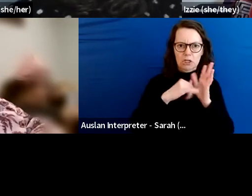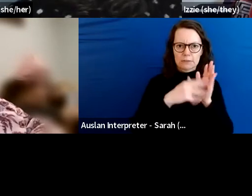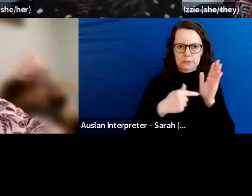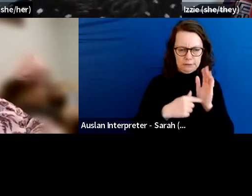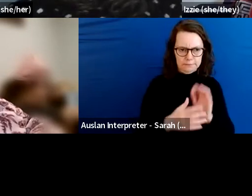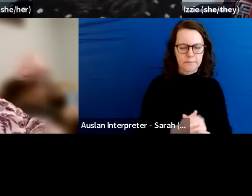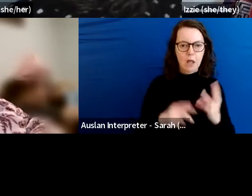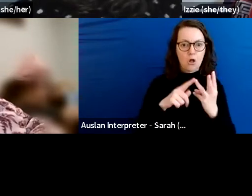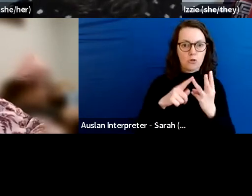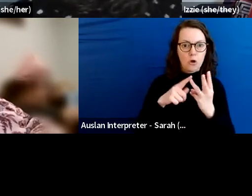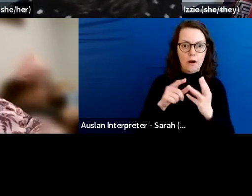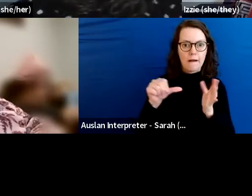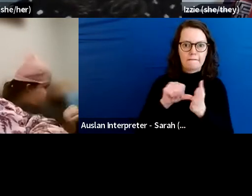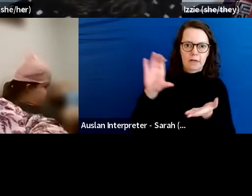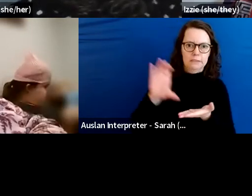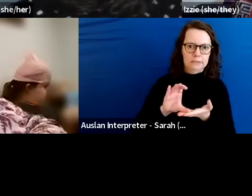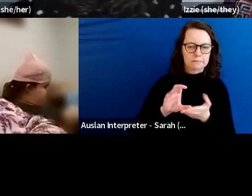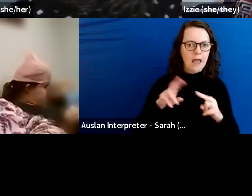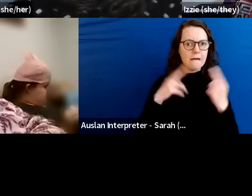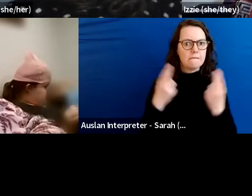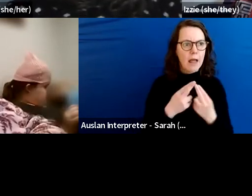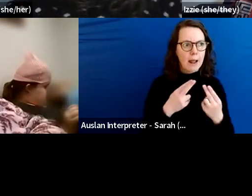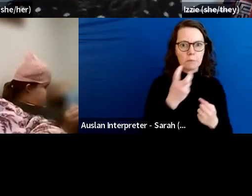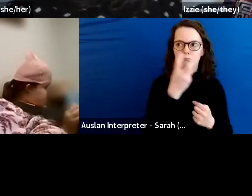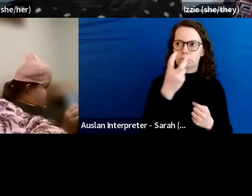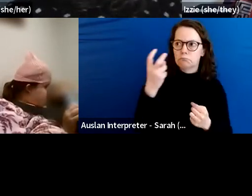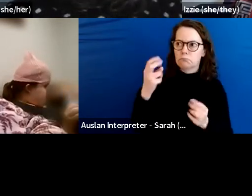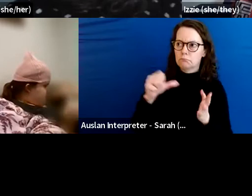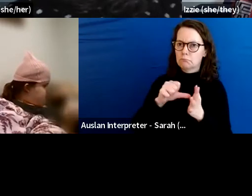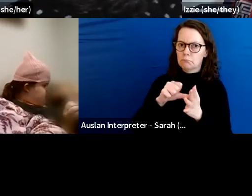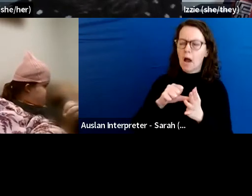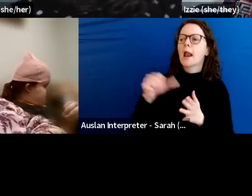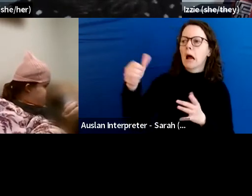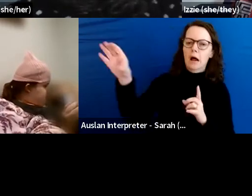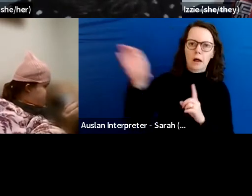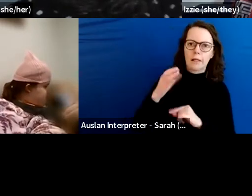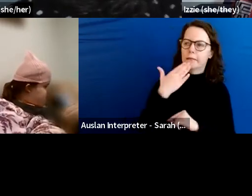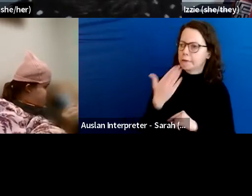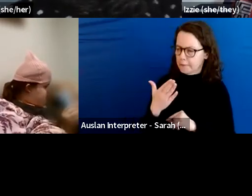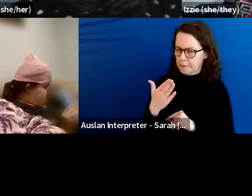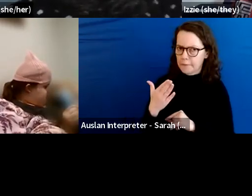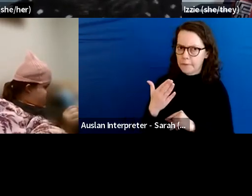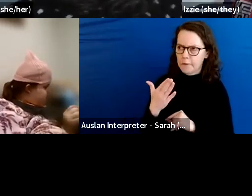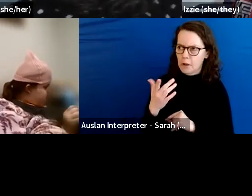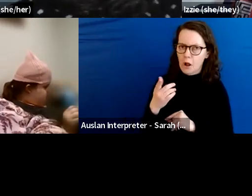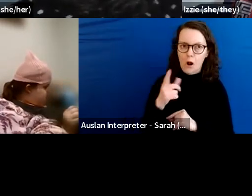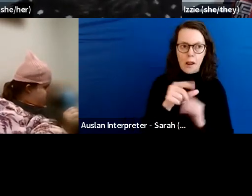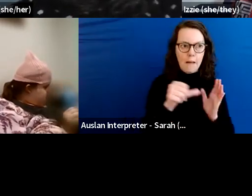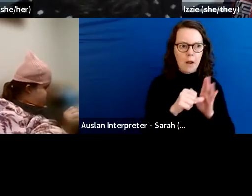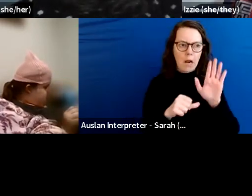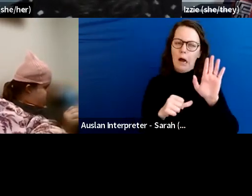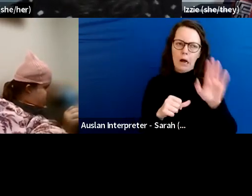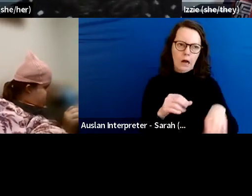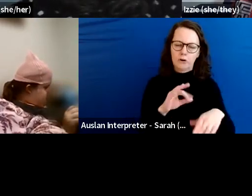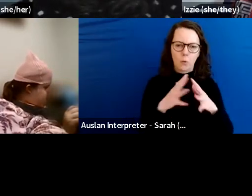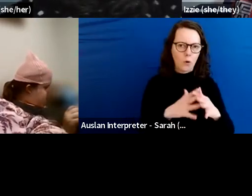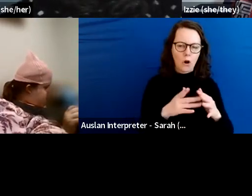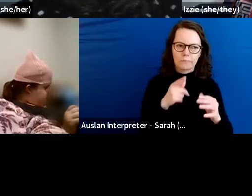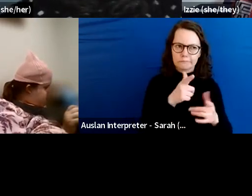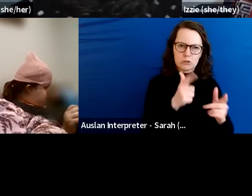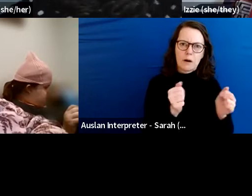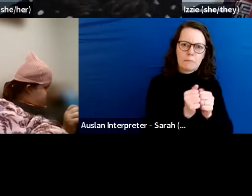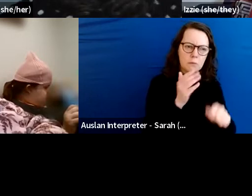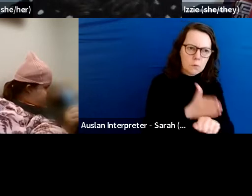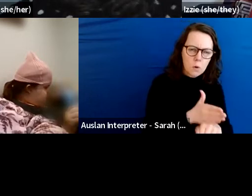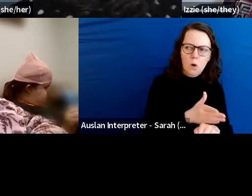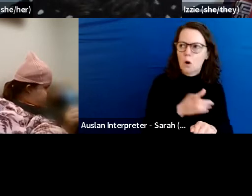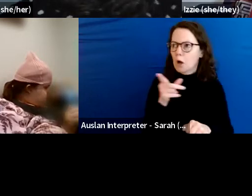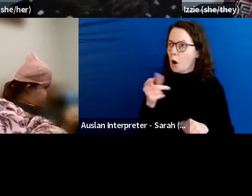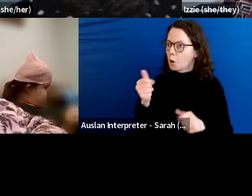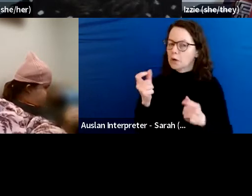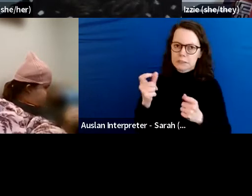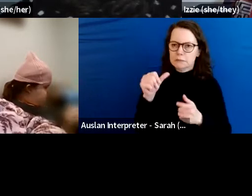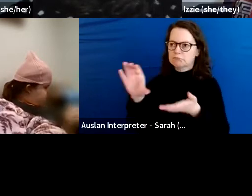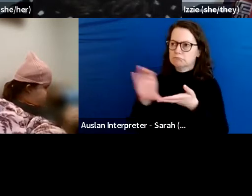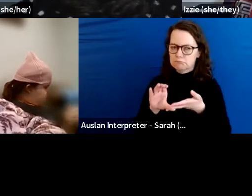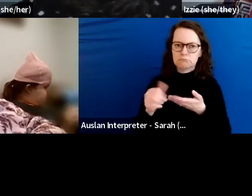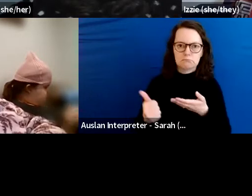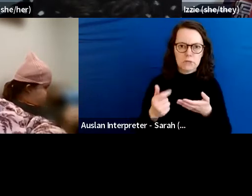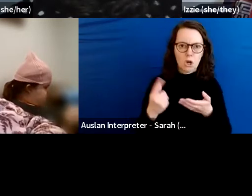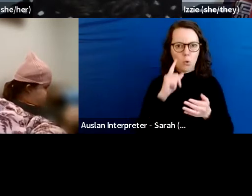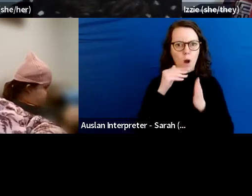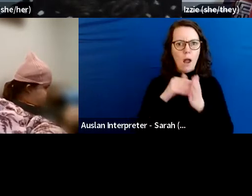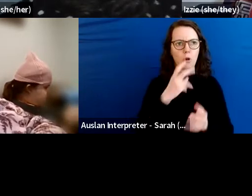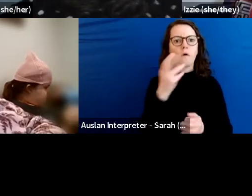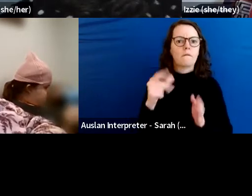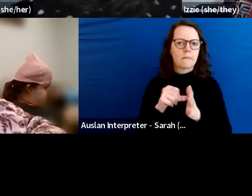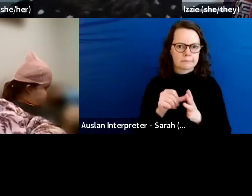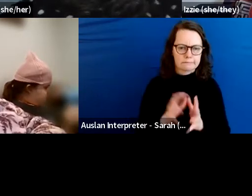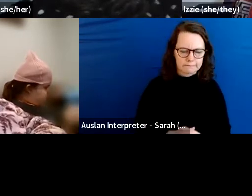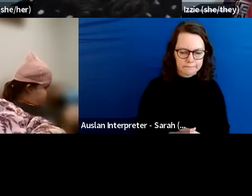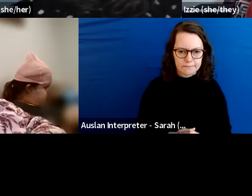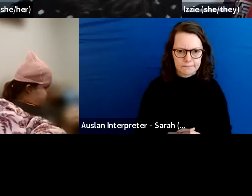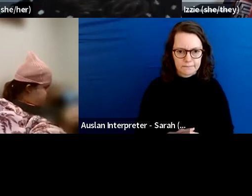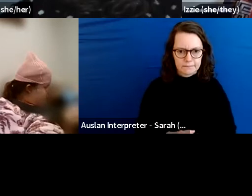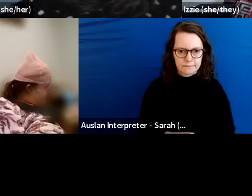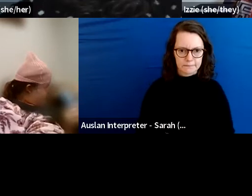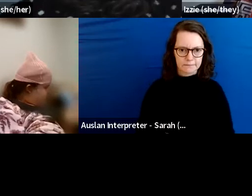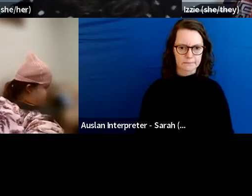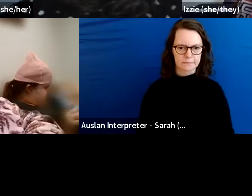Finally, when we talk about funding, we're going to be talking about how families might go about identifying what funding might be useful for them, where that could come from what paperwork might be necessary, and who can assist with this process,